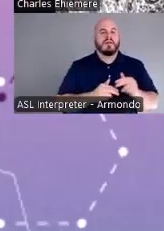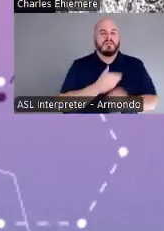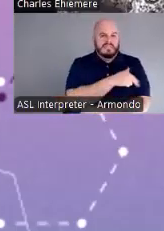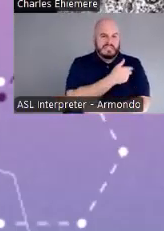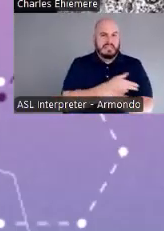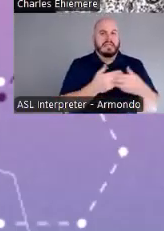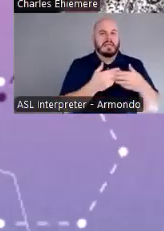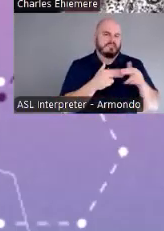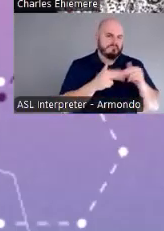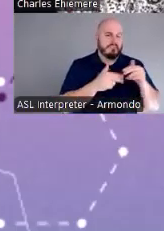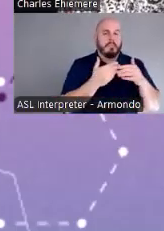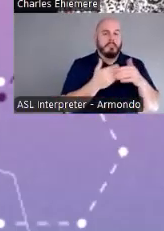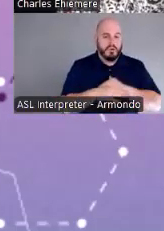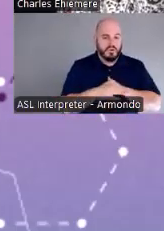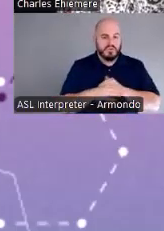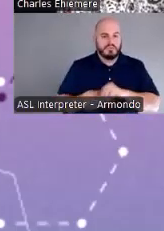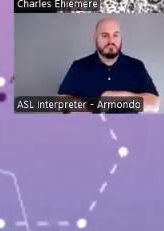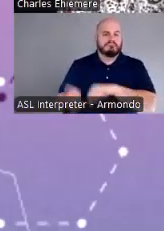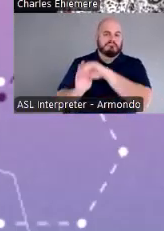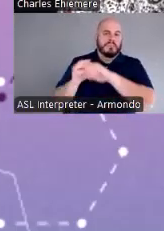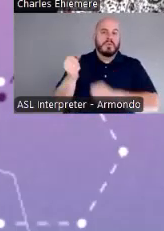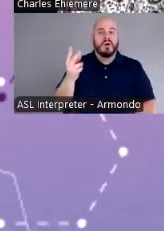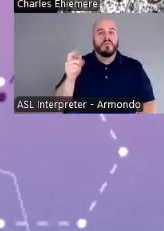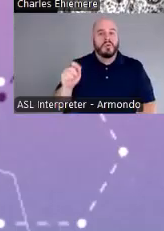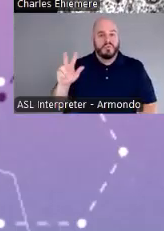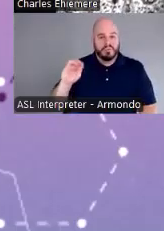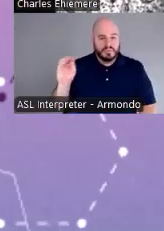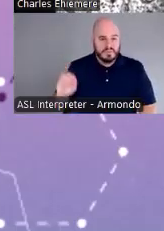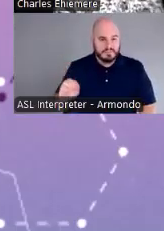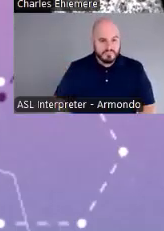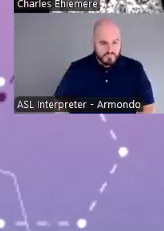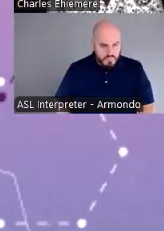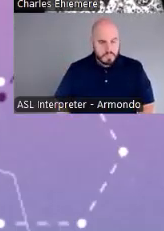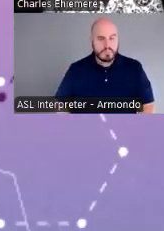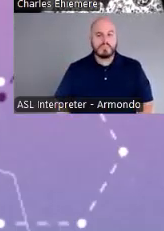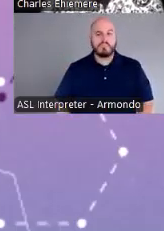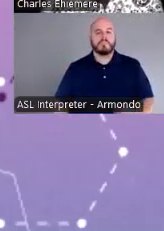So we were able to give them consistent and correct